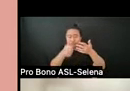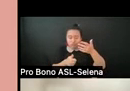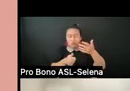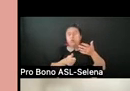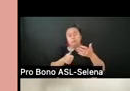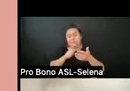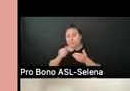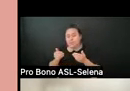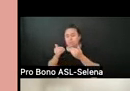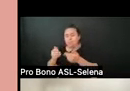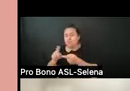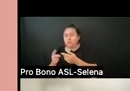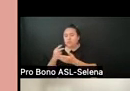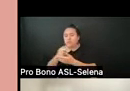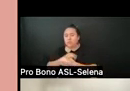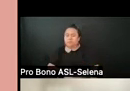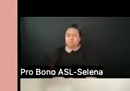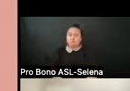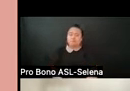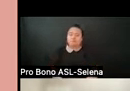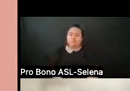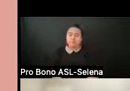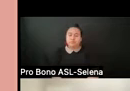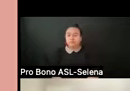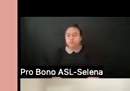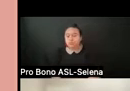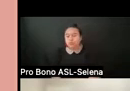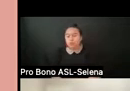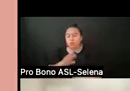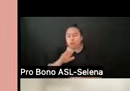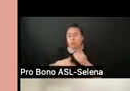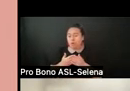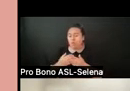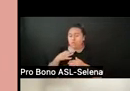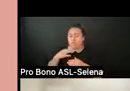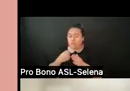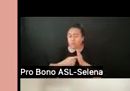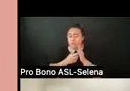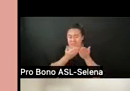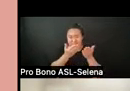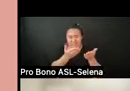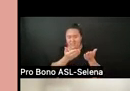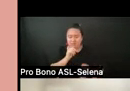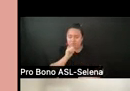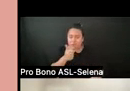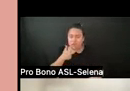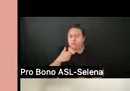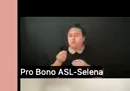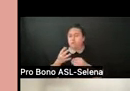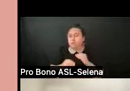And I'm not putting all of the eligibility requirements here. There are a few more. So, I would recommend checking out the website.